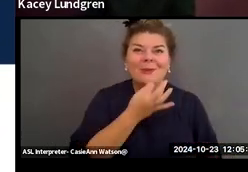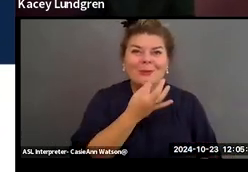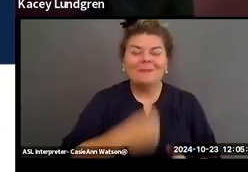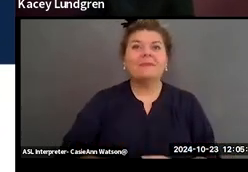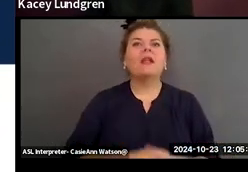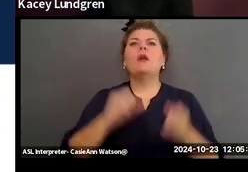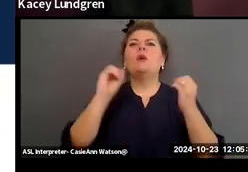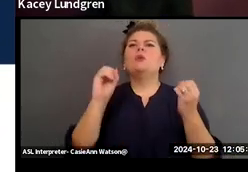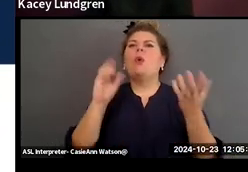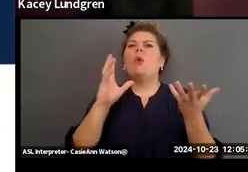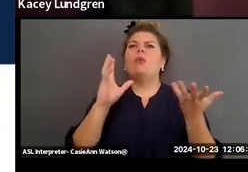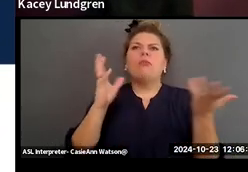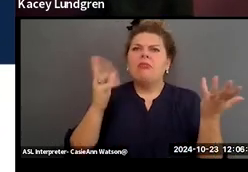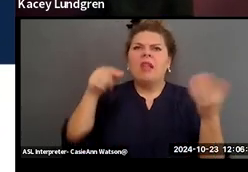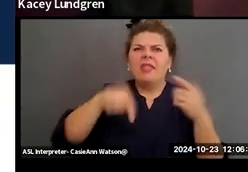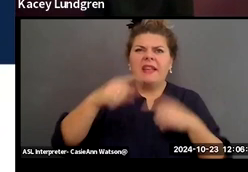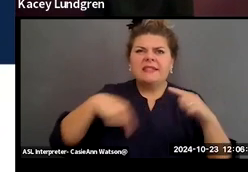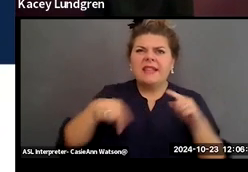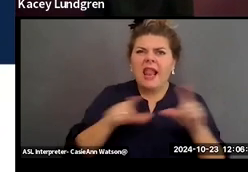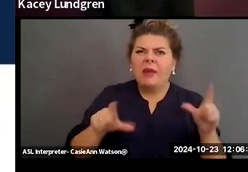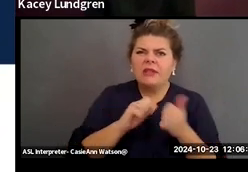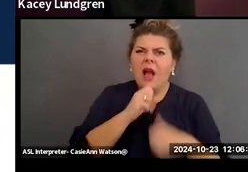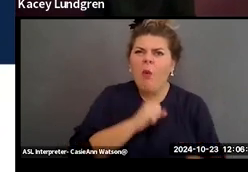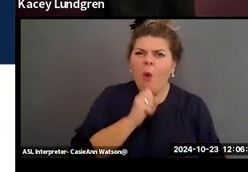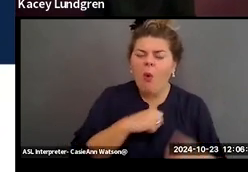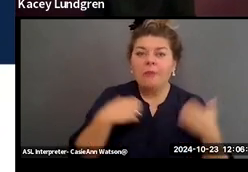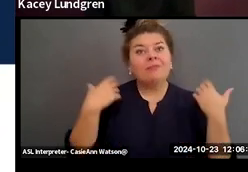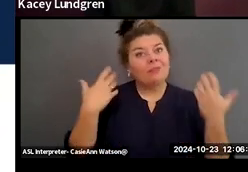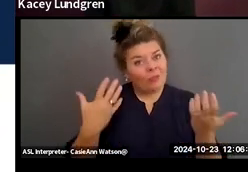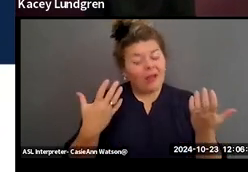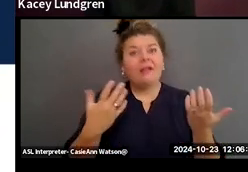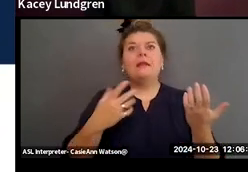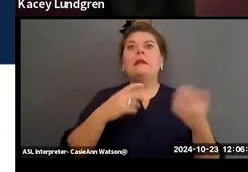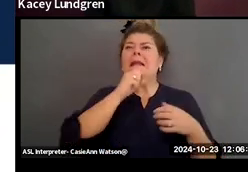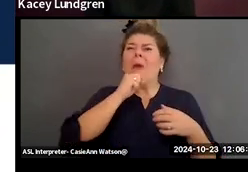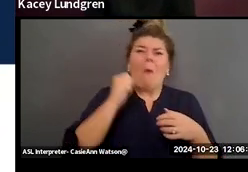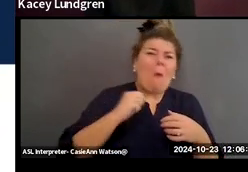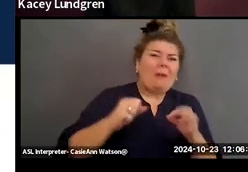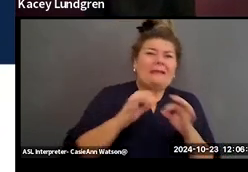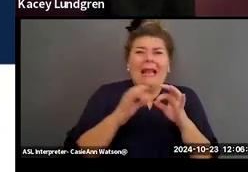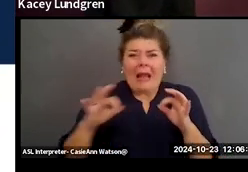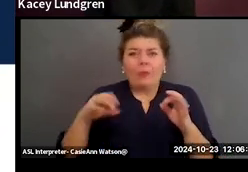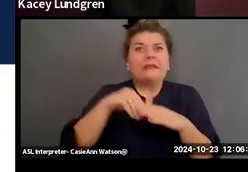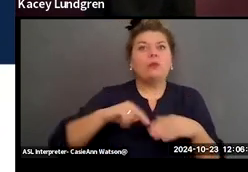So how old are these sign languages? Well, they are some of the oldest languages in North America.